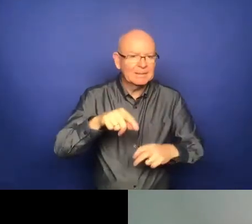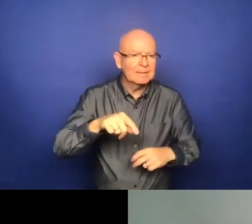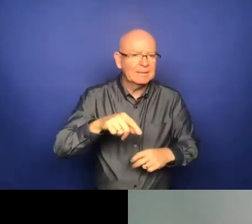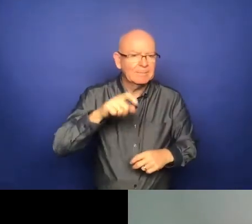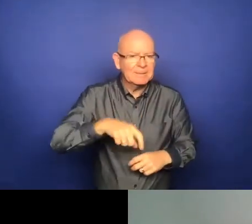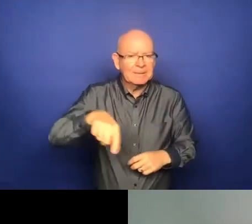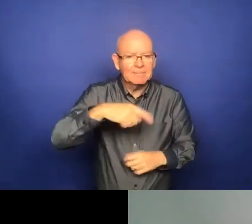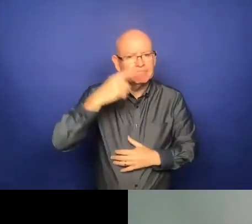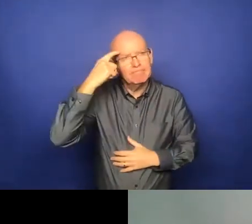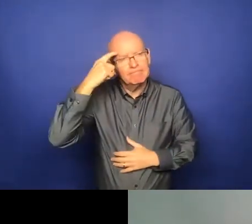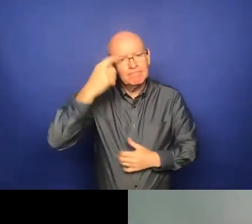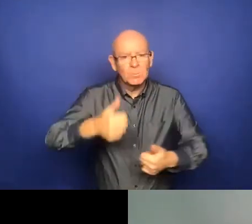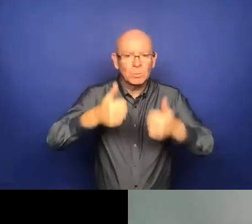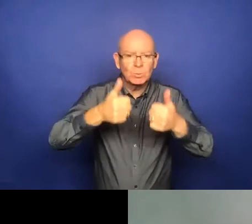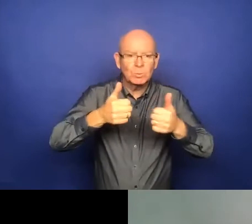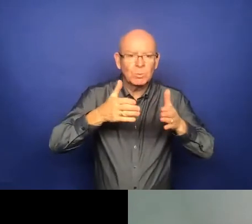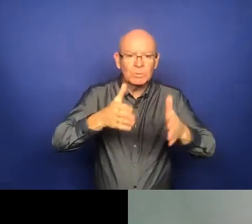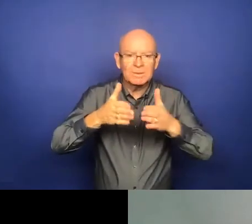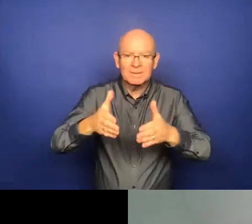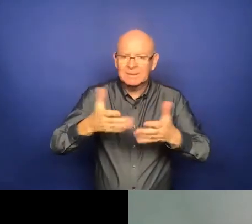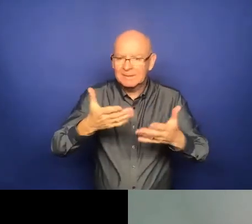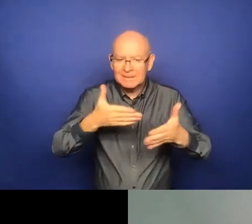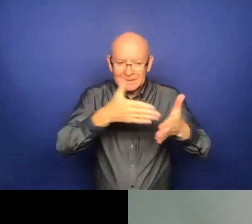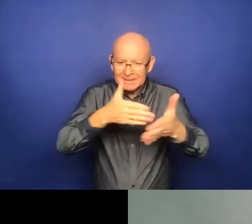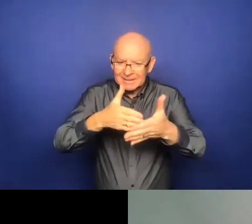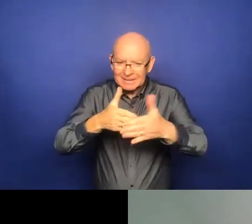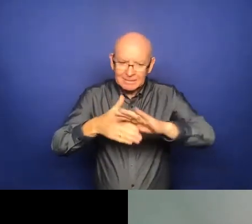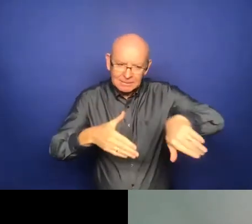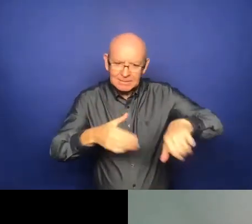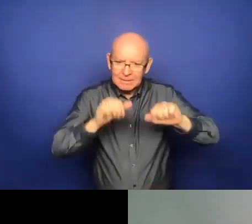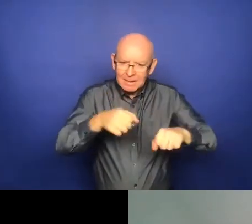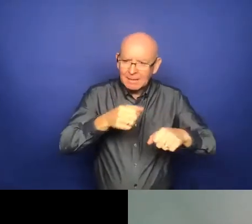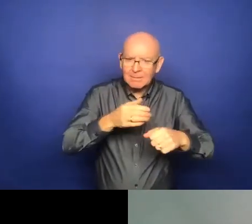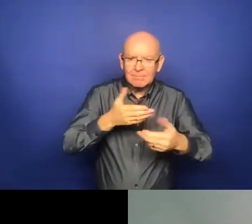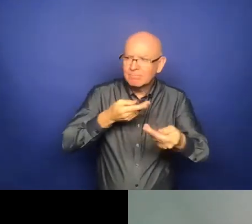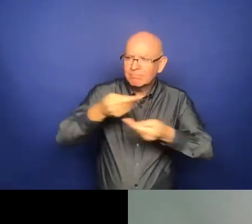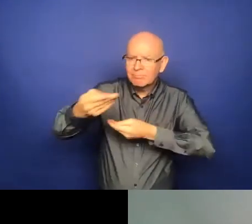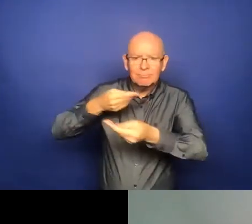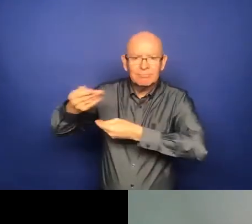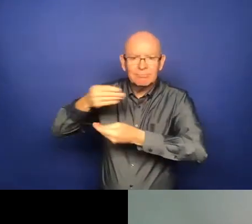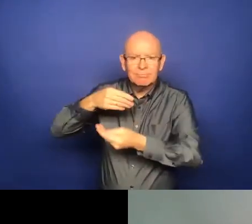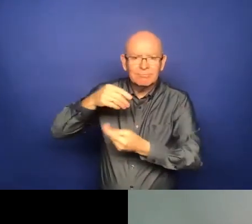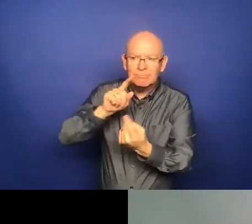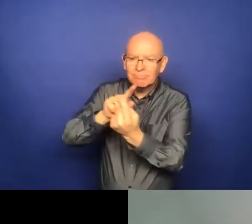. So, again, thank you very much, and it's been a pleasure for the Washington group to be a part of this event